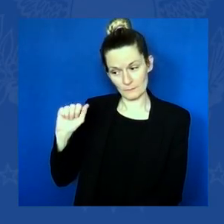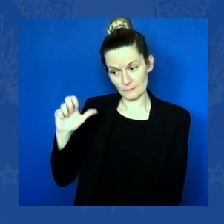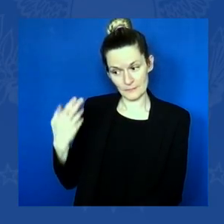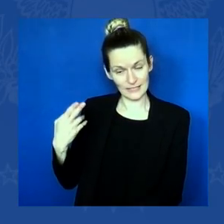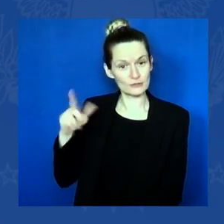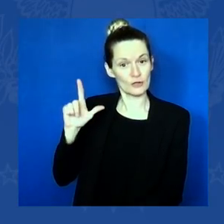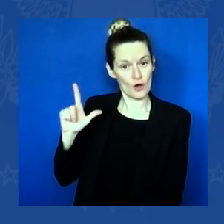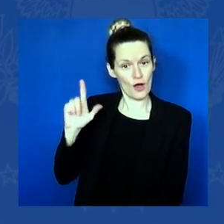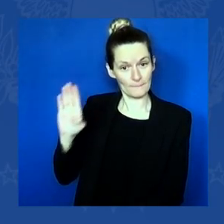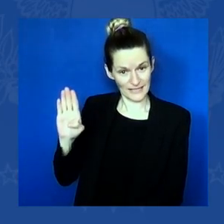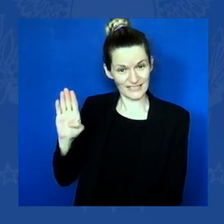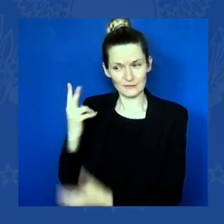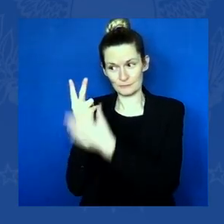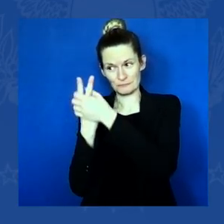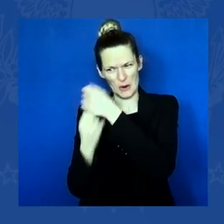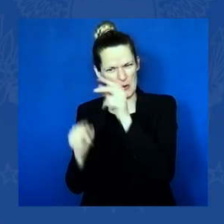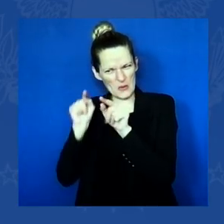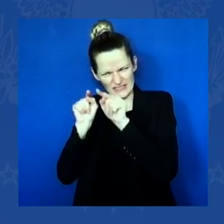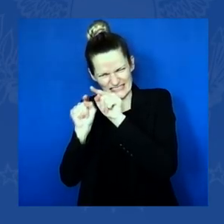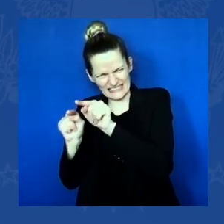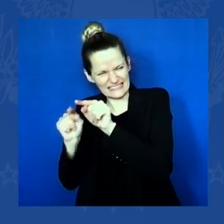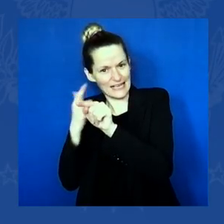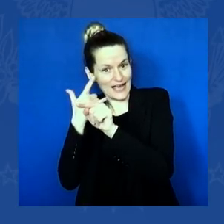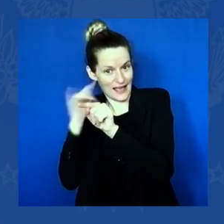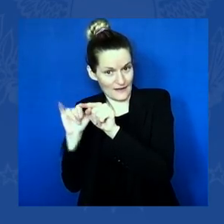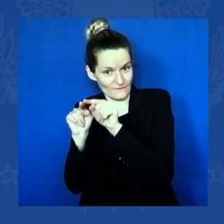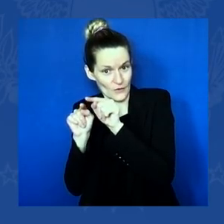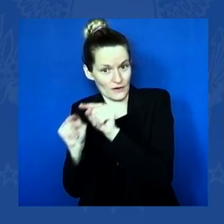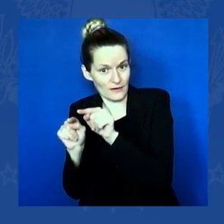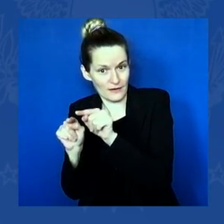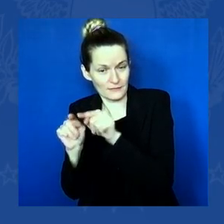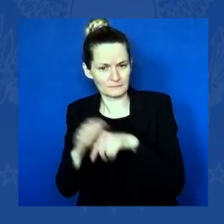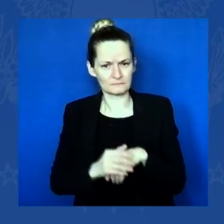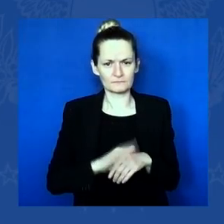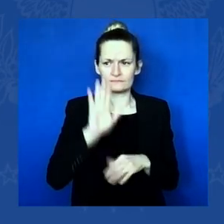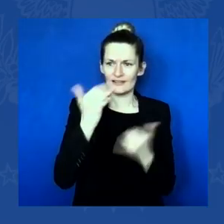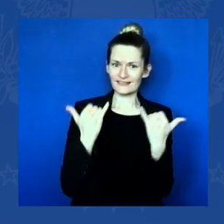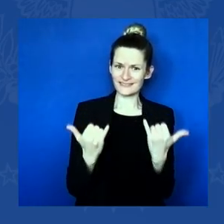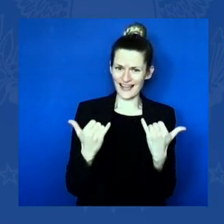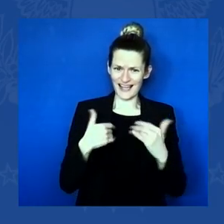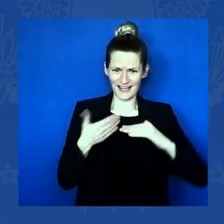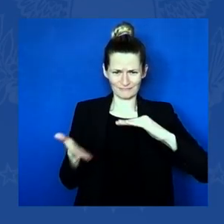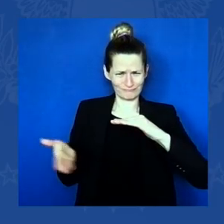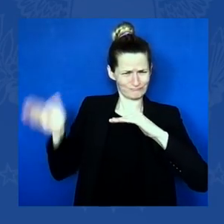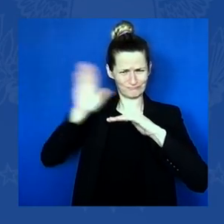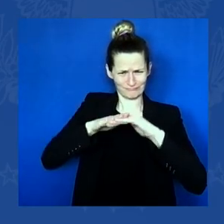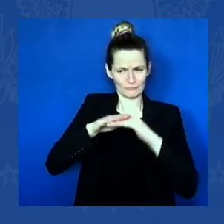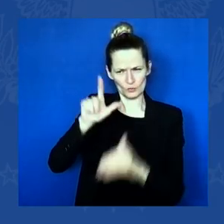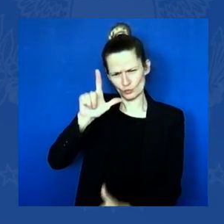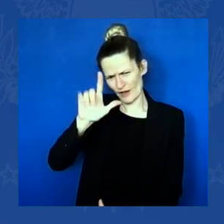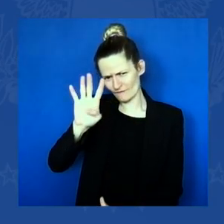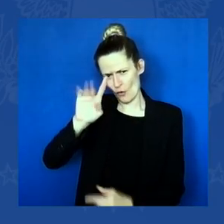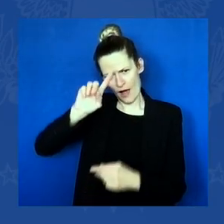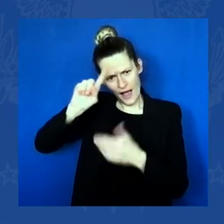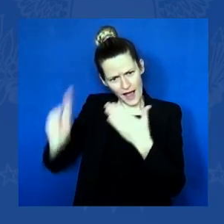to 24 hours a day and 7 days a week. I'm going to help get --